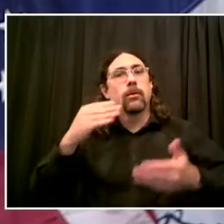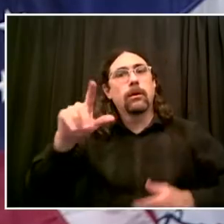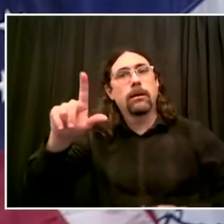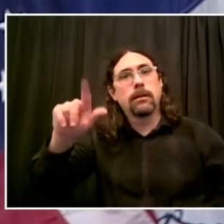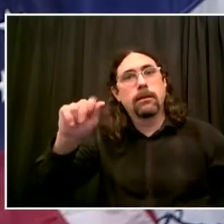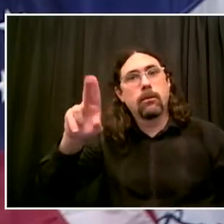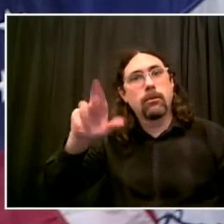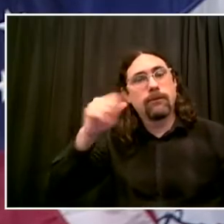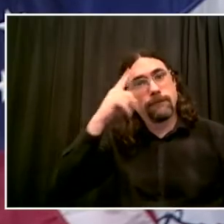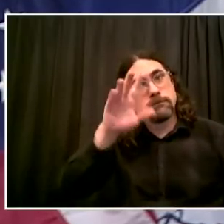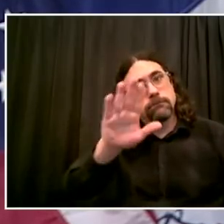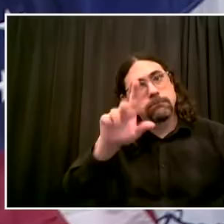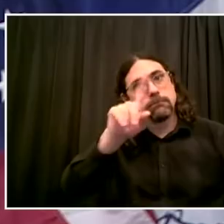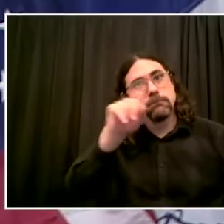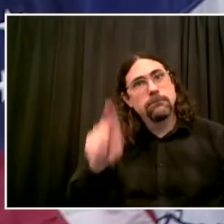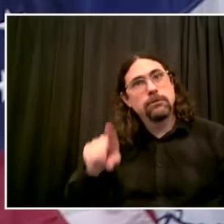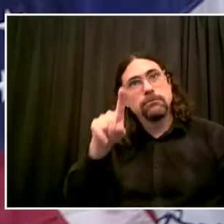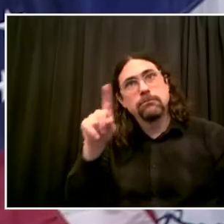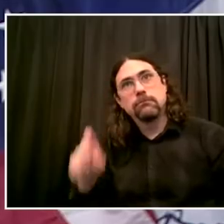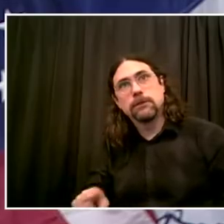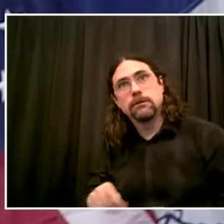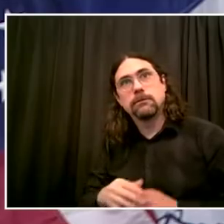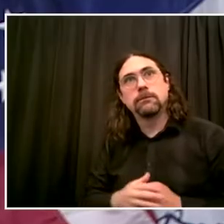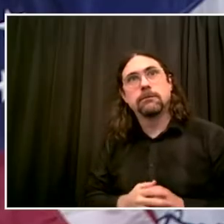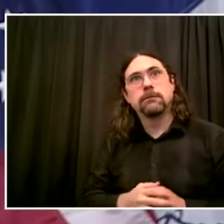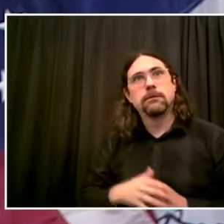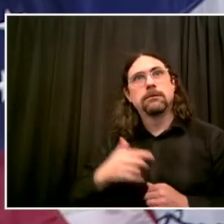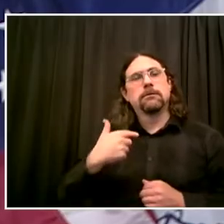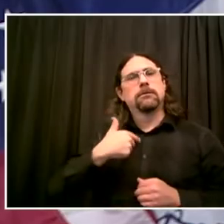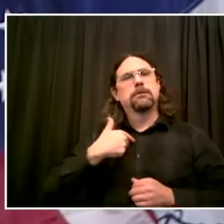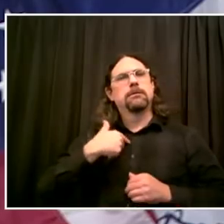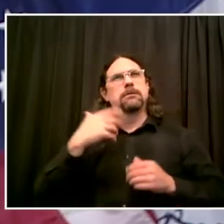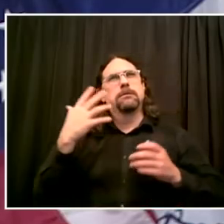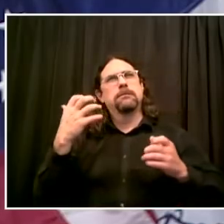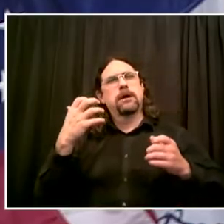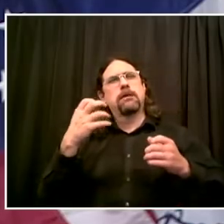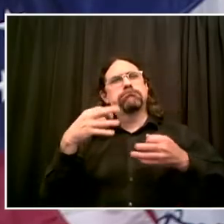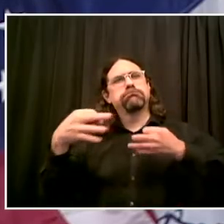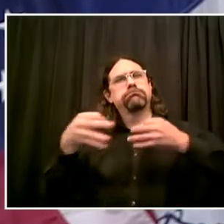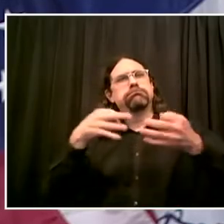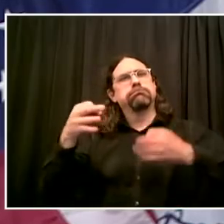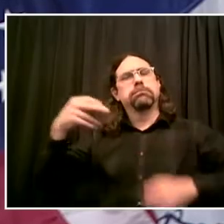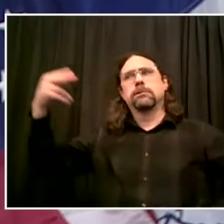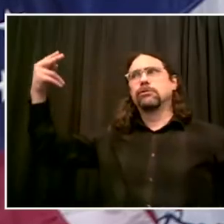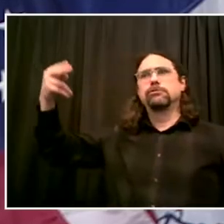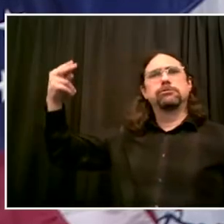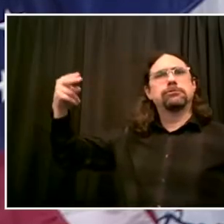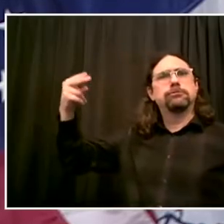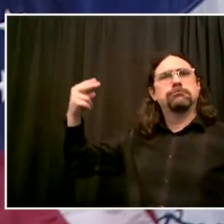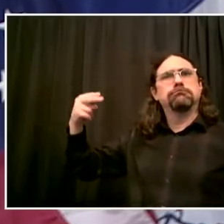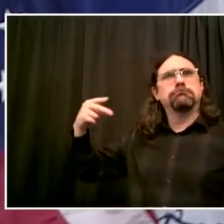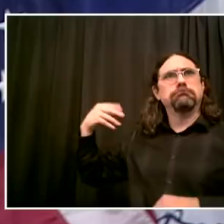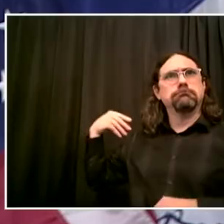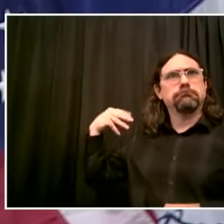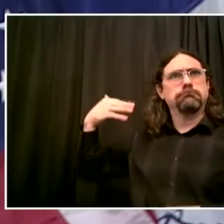IS. THANK YOU, GLORIA. SO LET'S DO THE HISTORY FIRST. THE DAYS